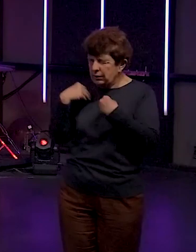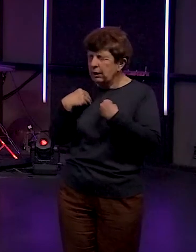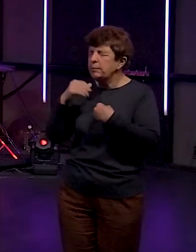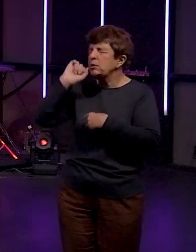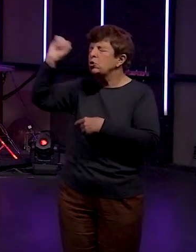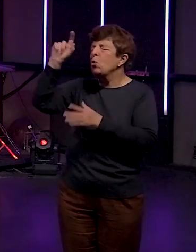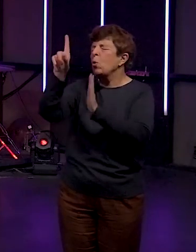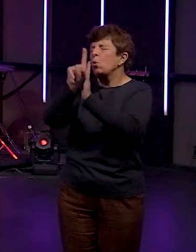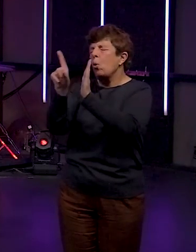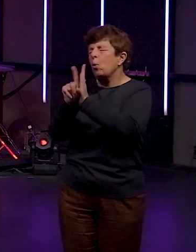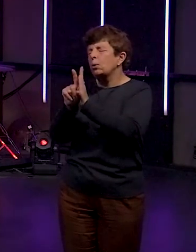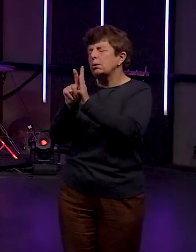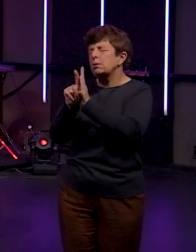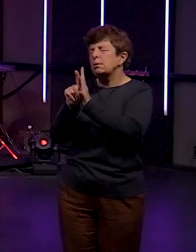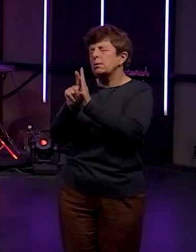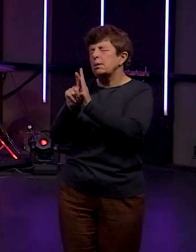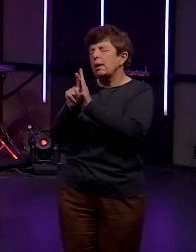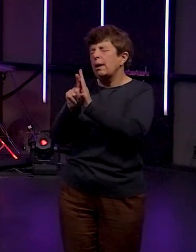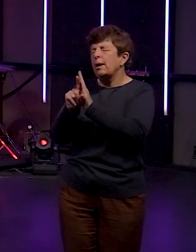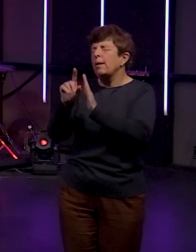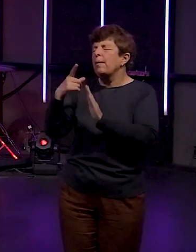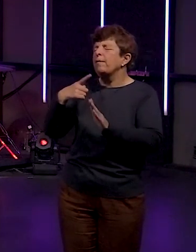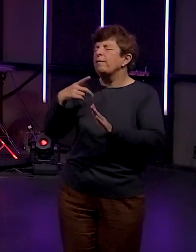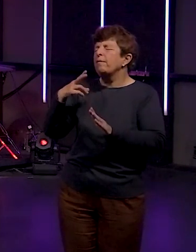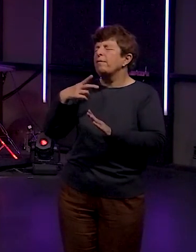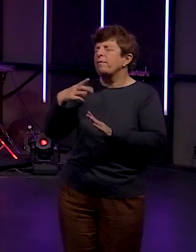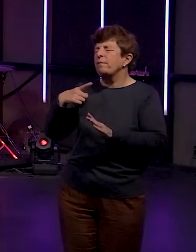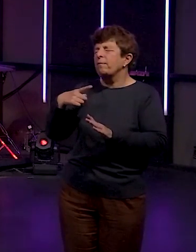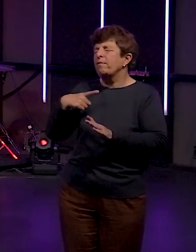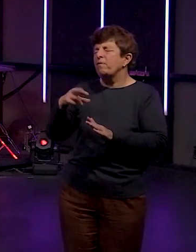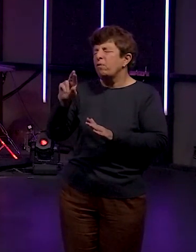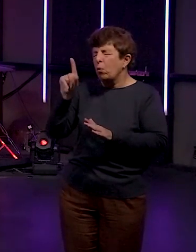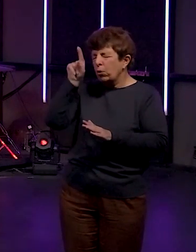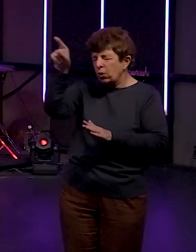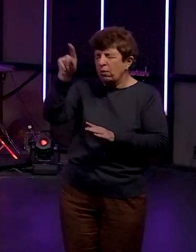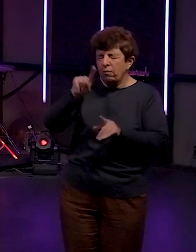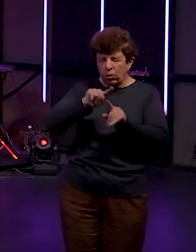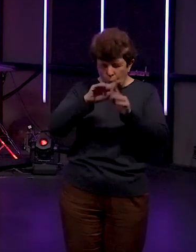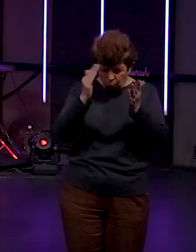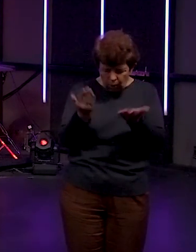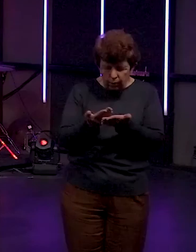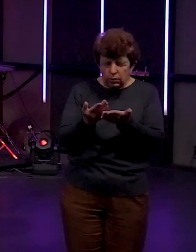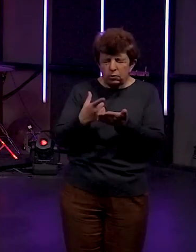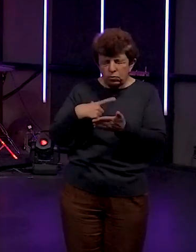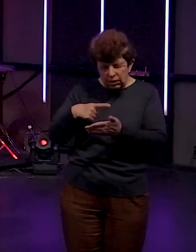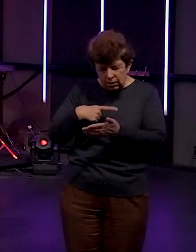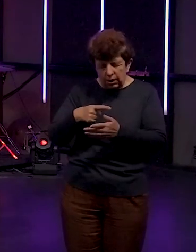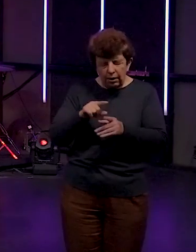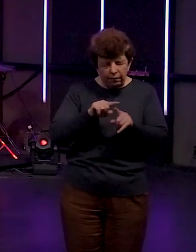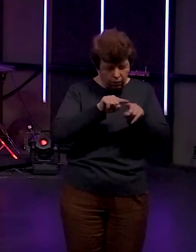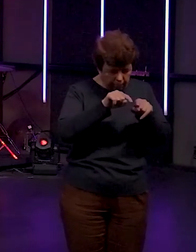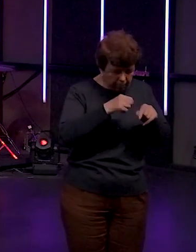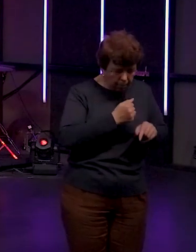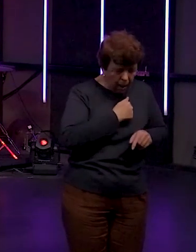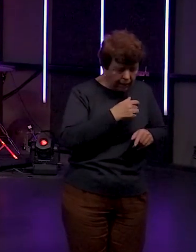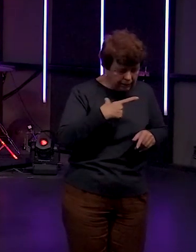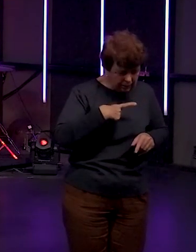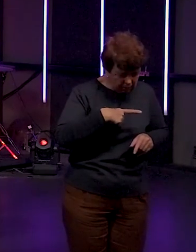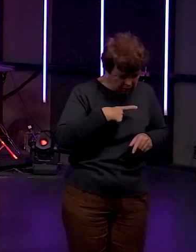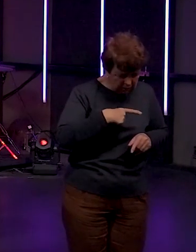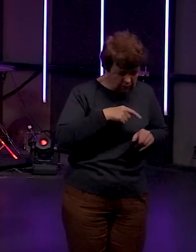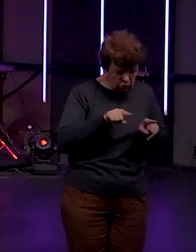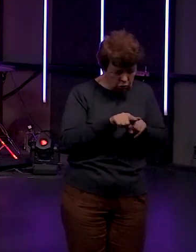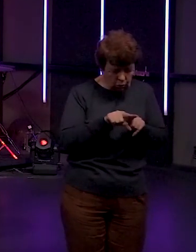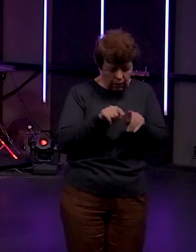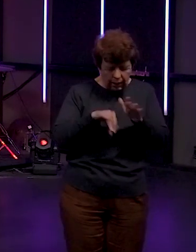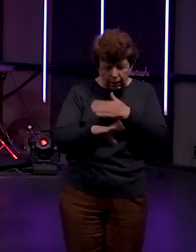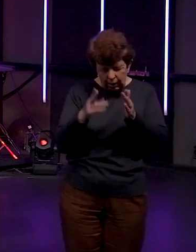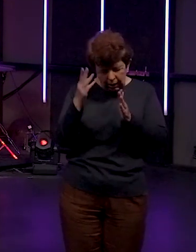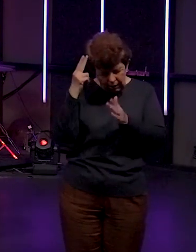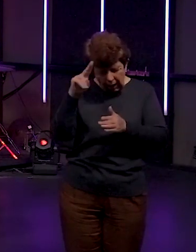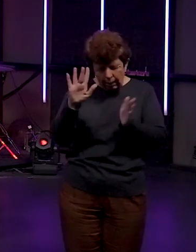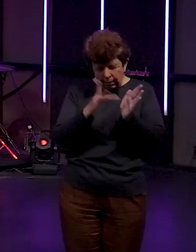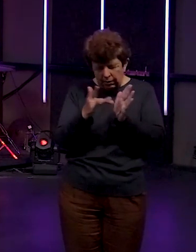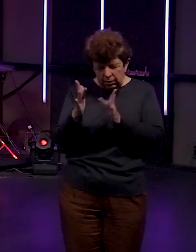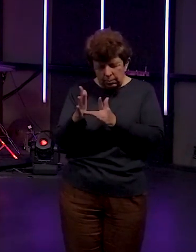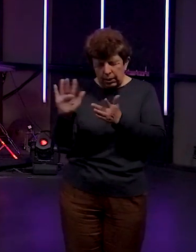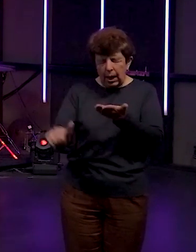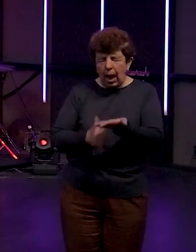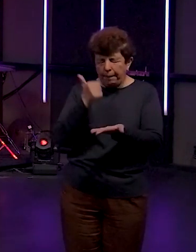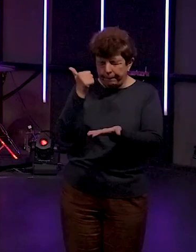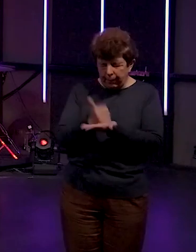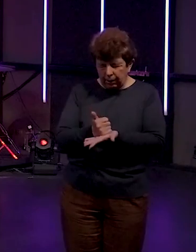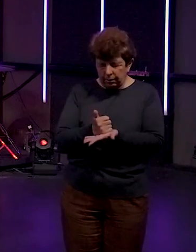laws. For your sake, for the world's sake, for our sake, in the name of Jesus. Amen